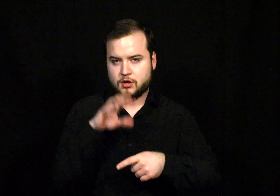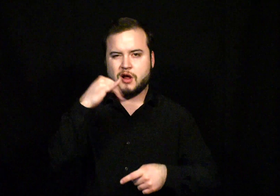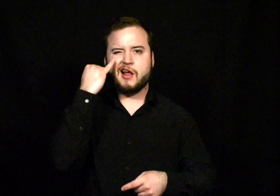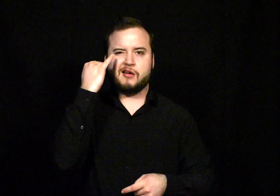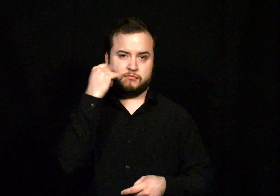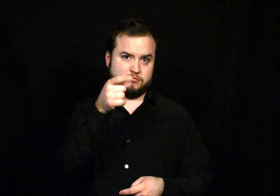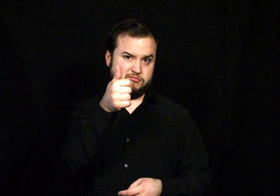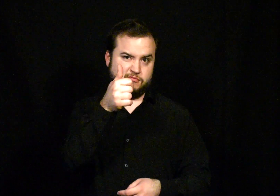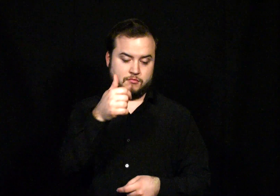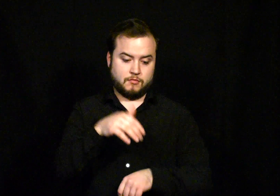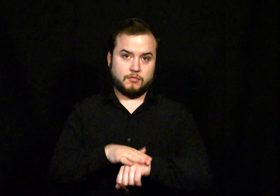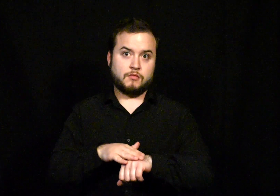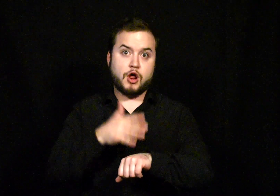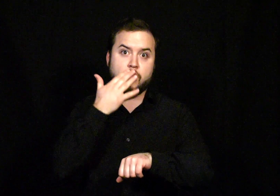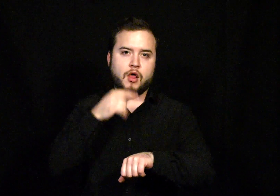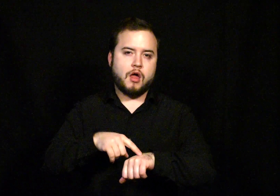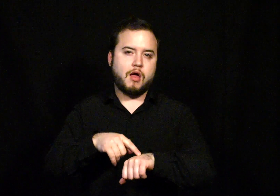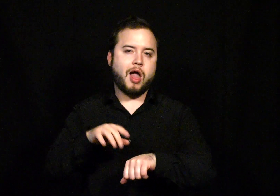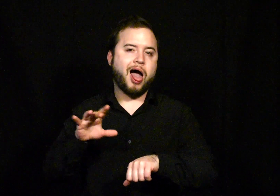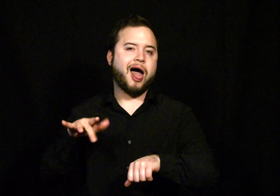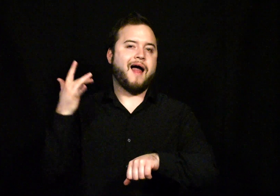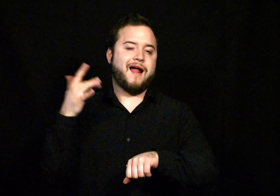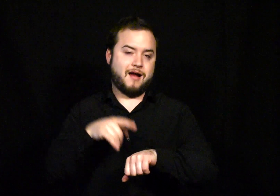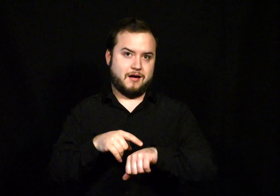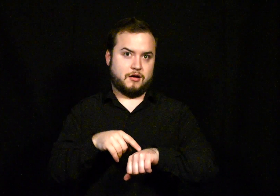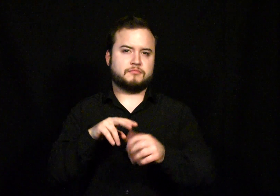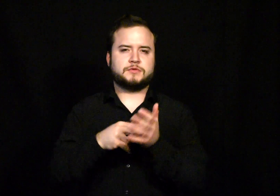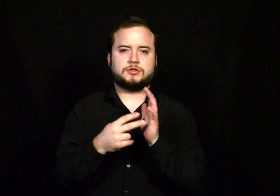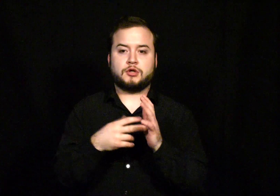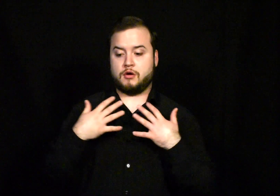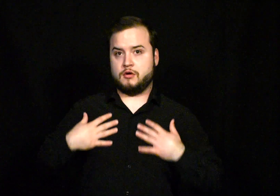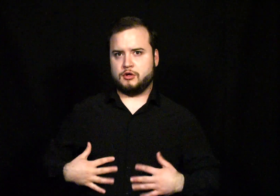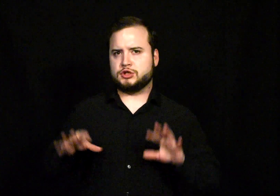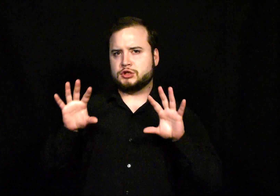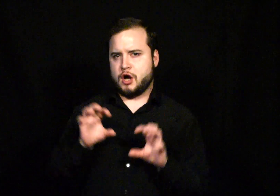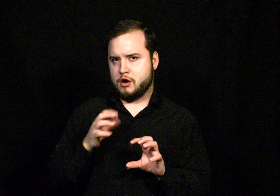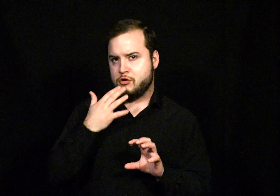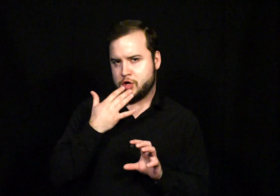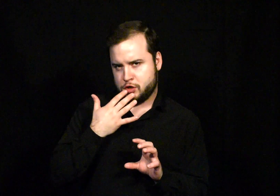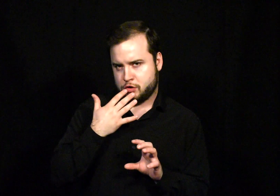If you’re a light-skinned person, wear darker colors.